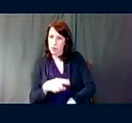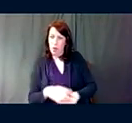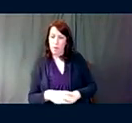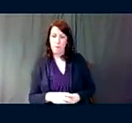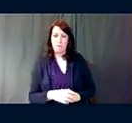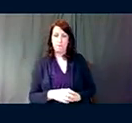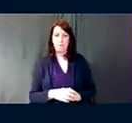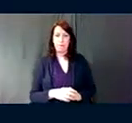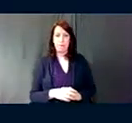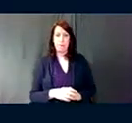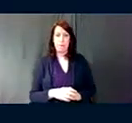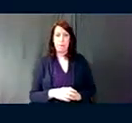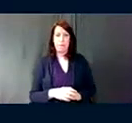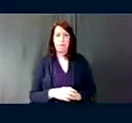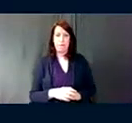SO IF WE GO TO THE NEXT SLIDE